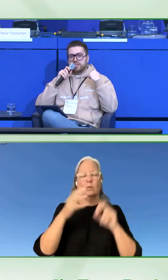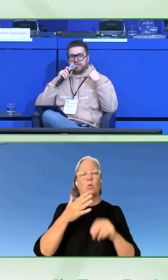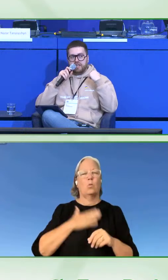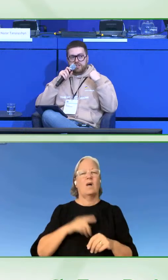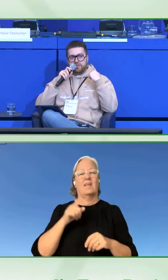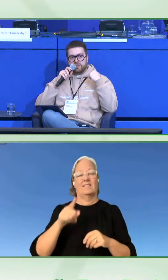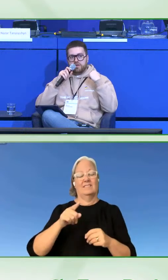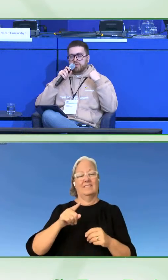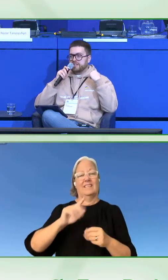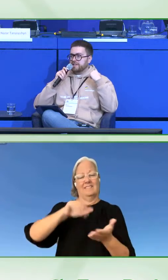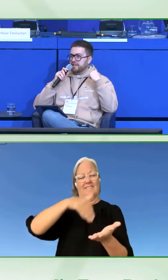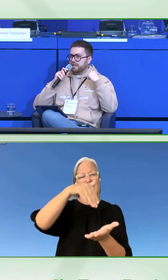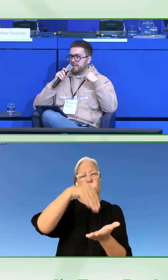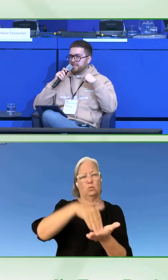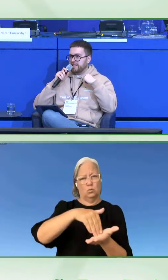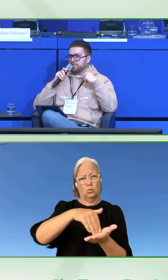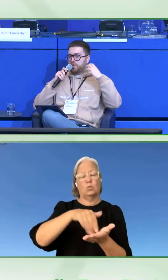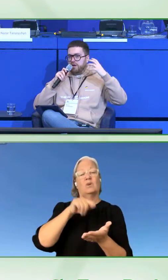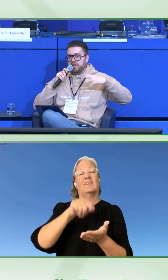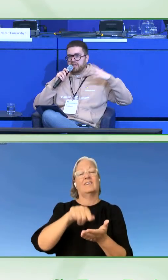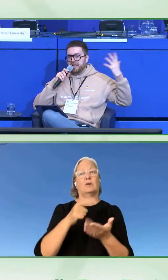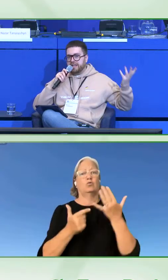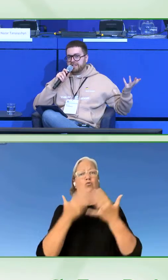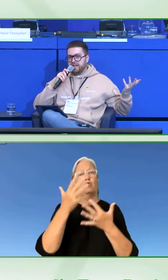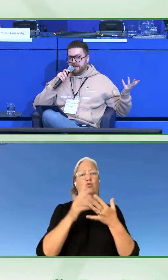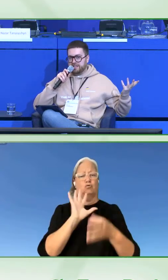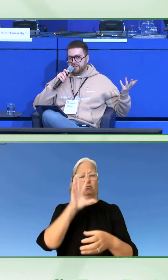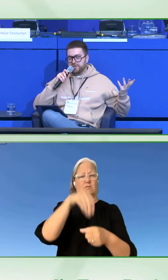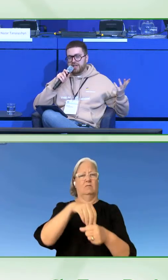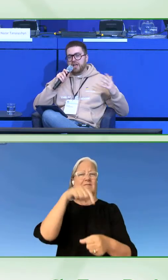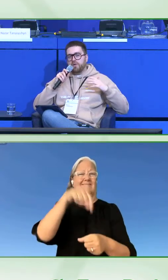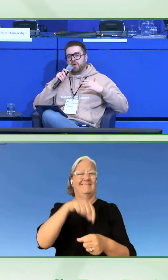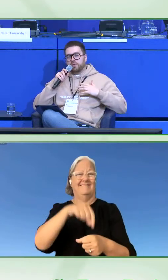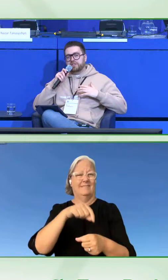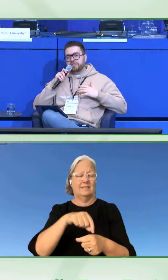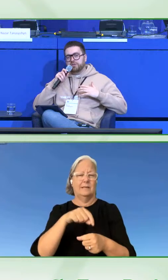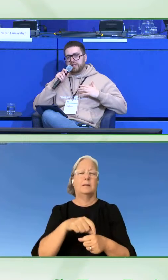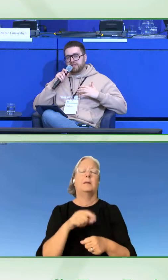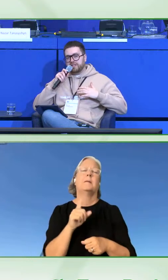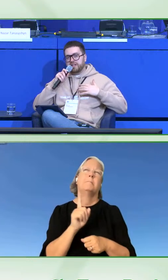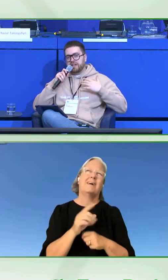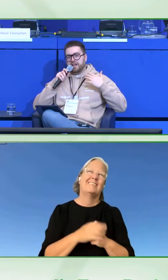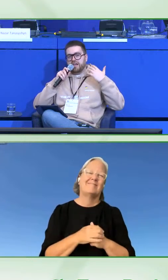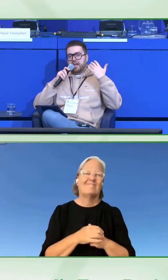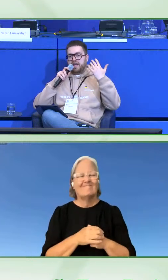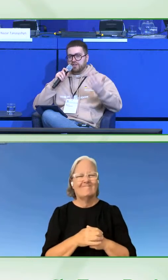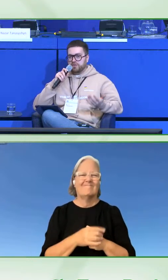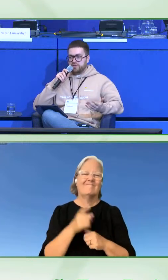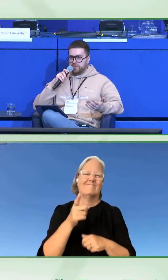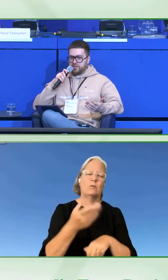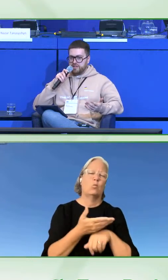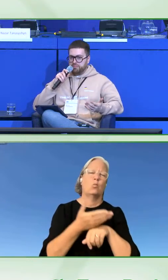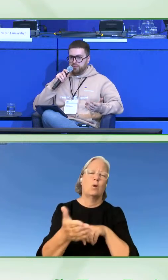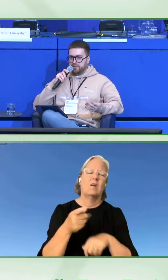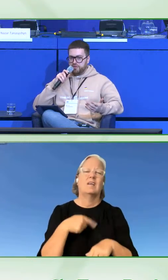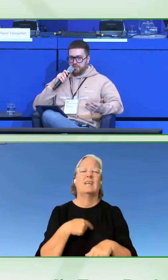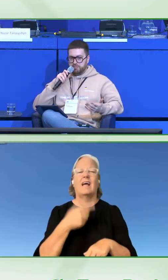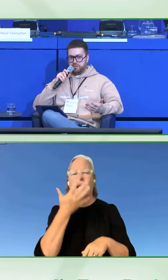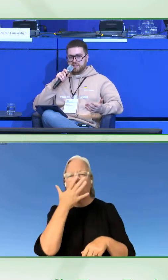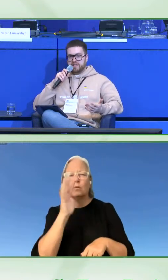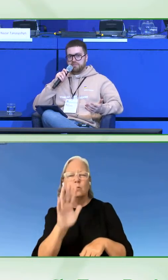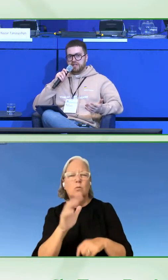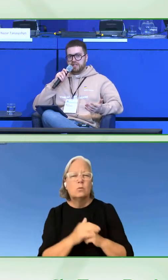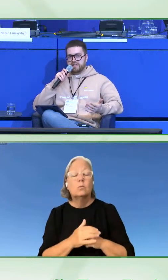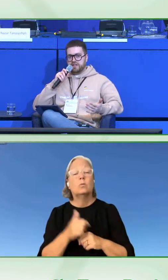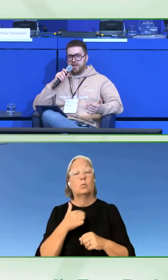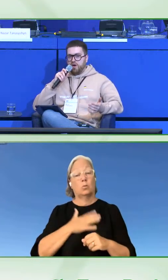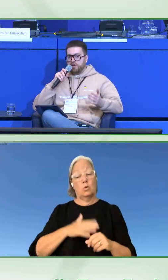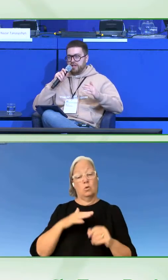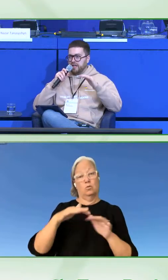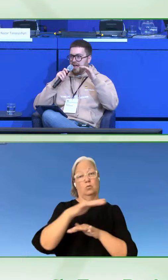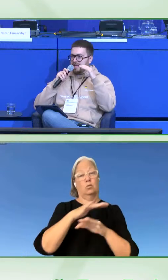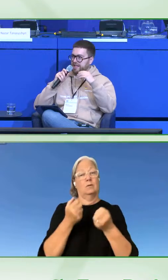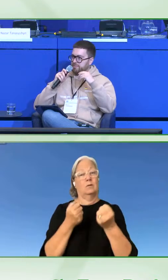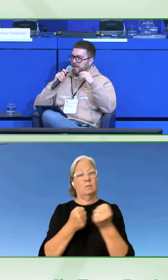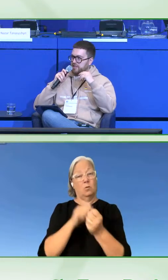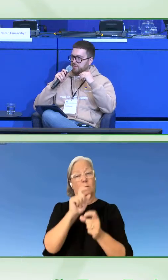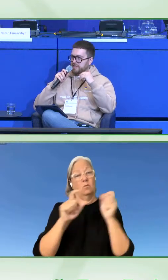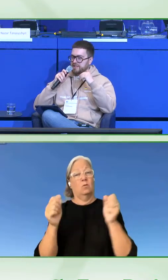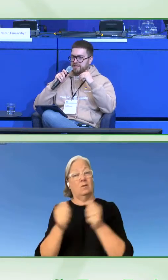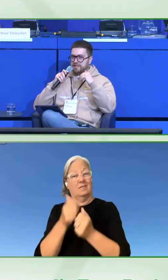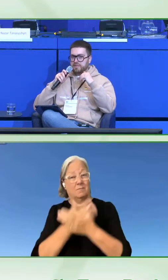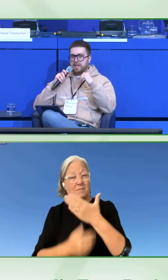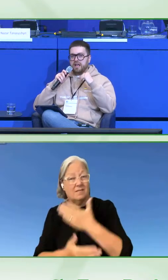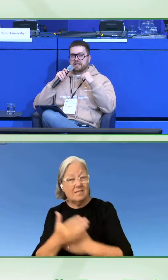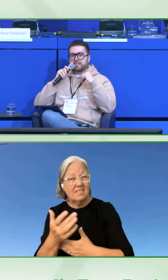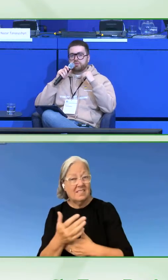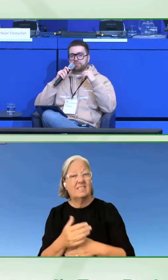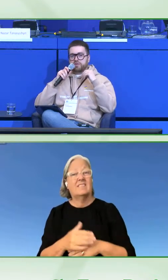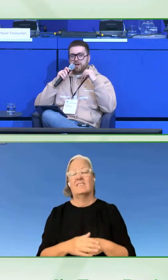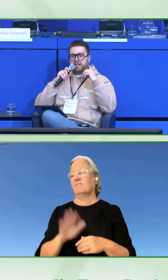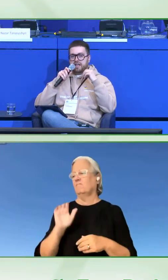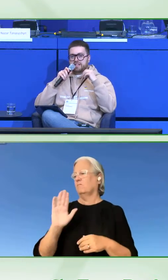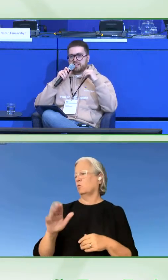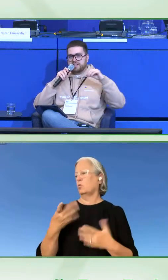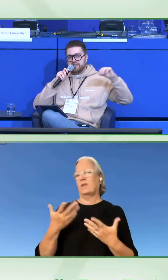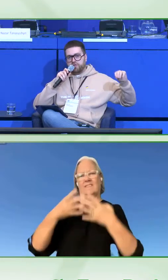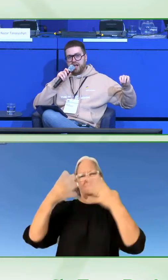earlier, you needed to go to the welfare office, to apply with a whole bunch of paper together